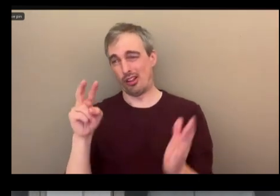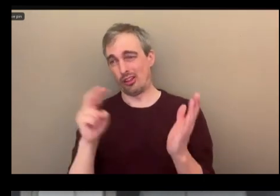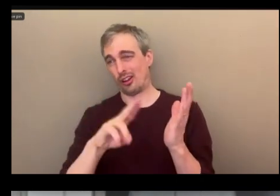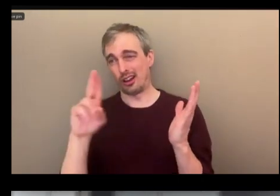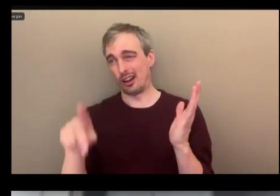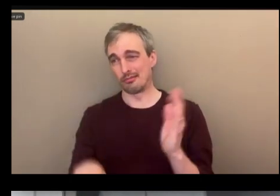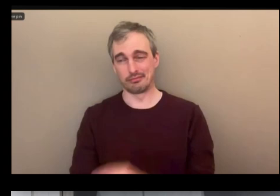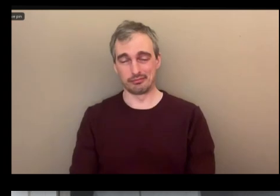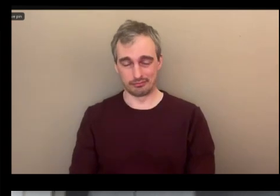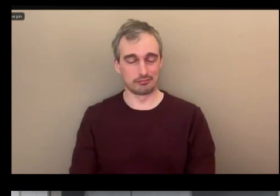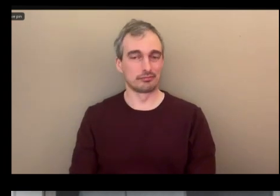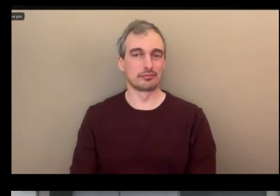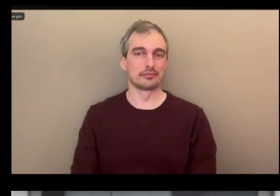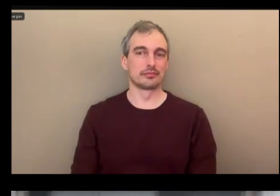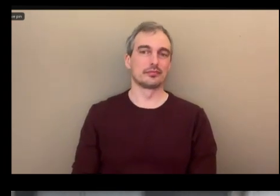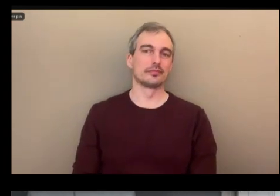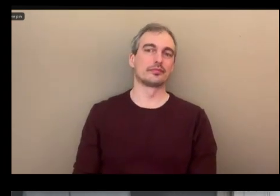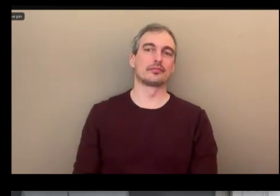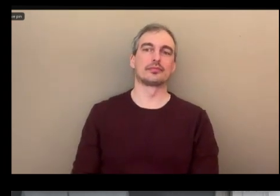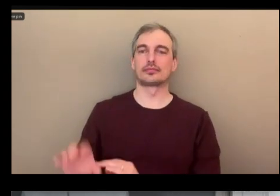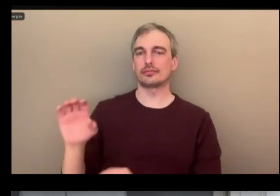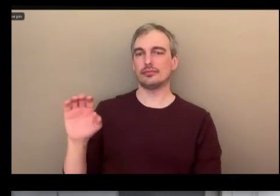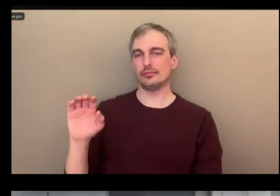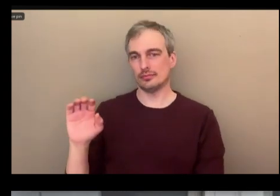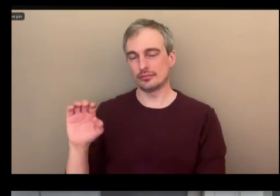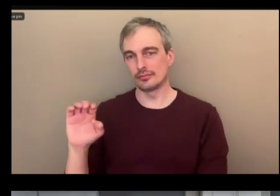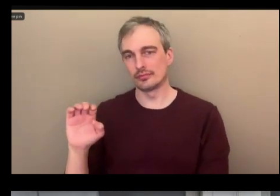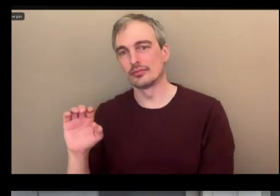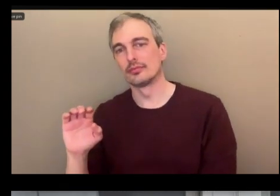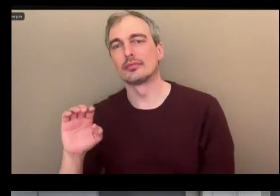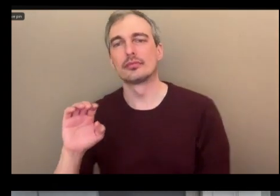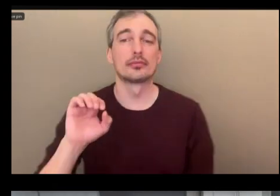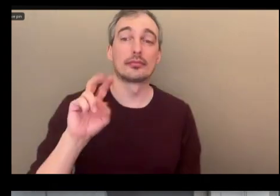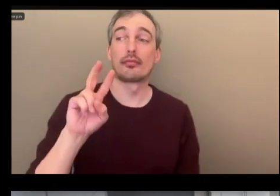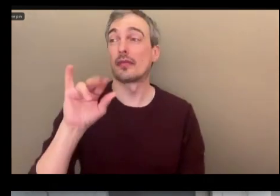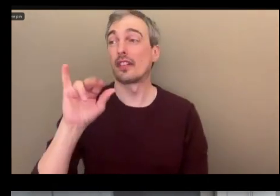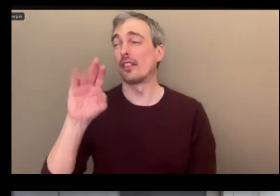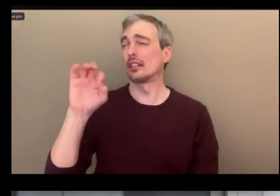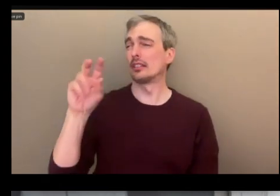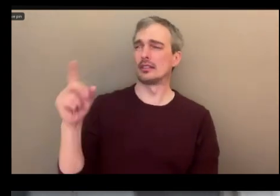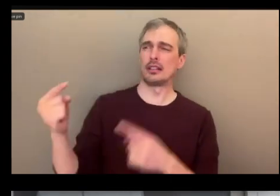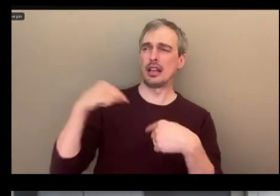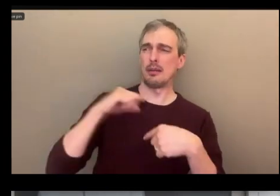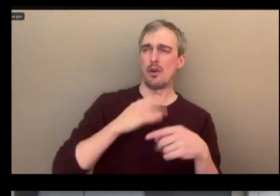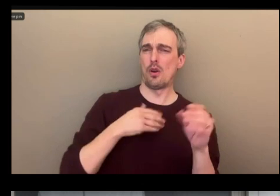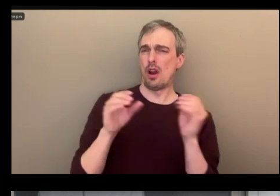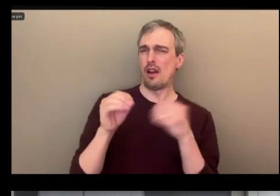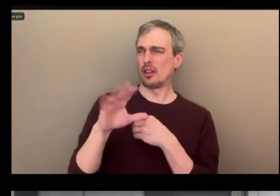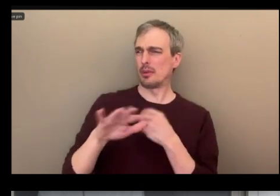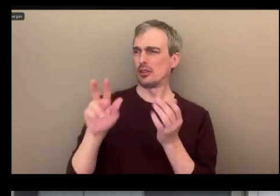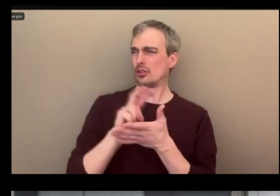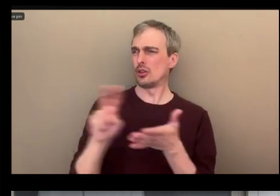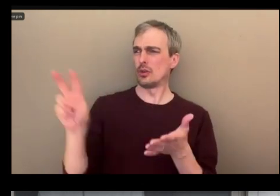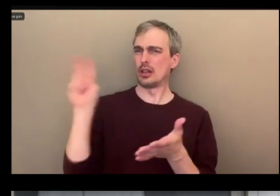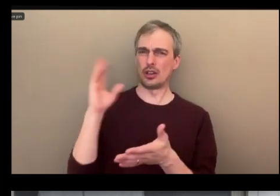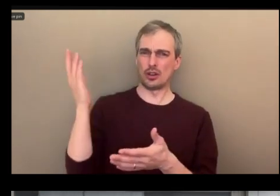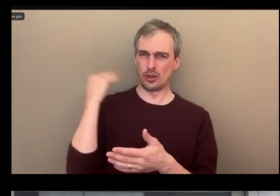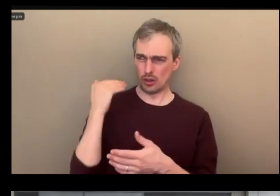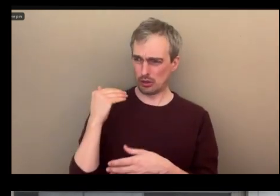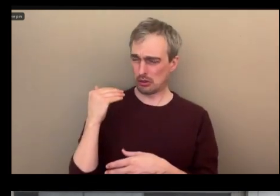our offices about two weeks ago... They were like... Did you know Bruce Springsteen grew up in Freehold? And yes, I did know that.